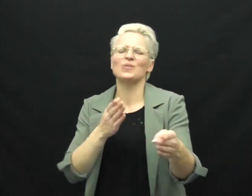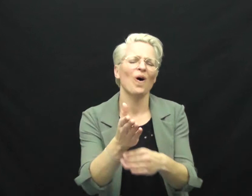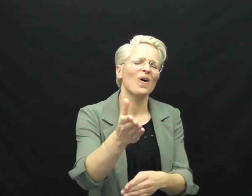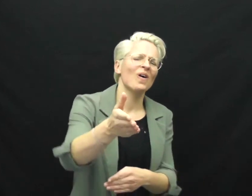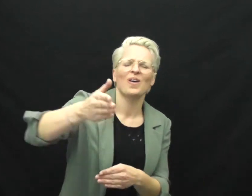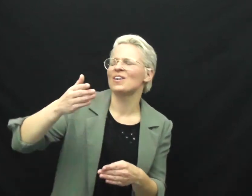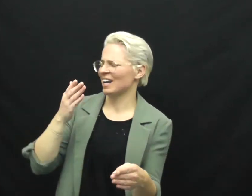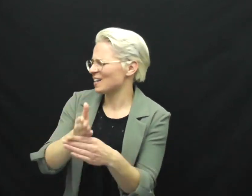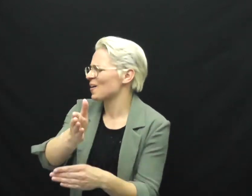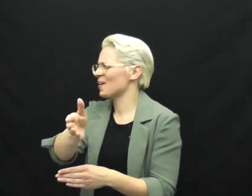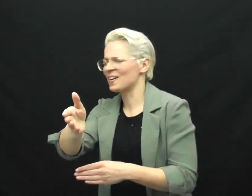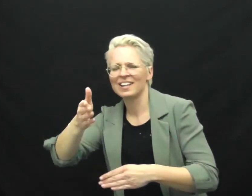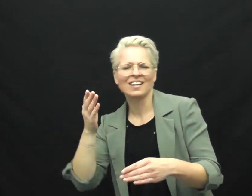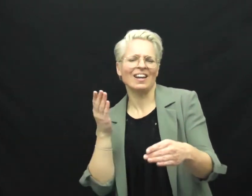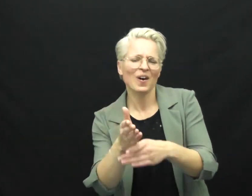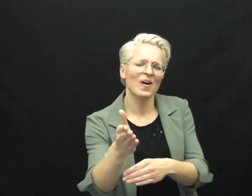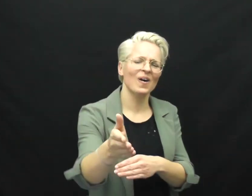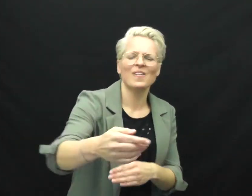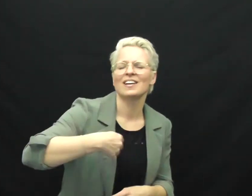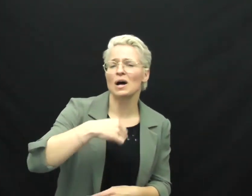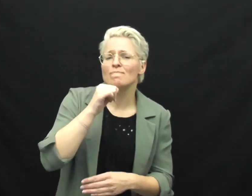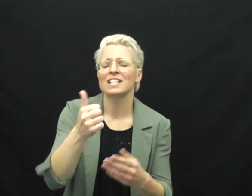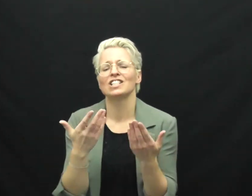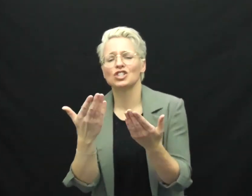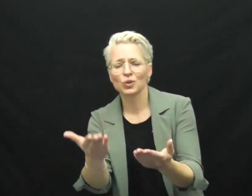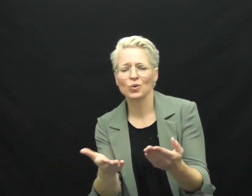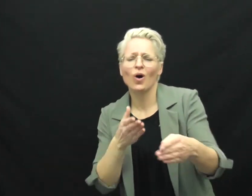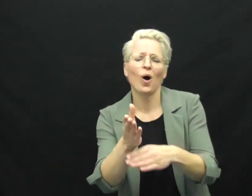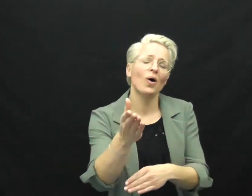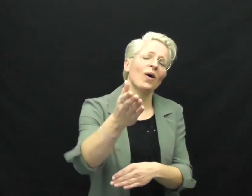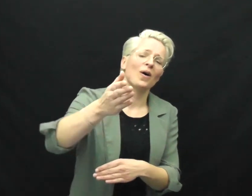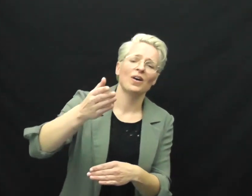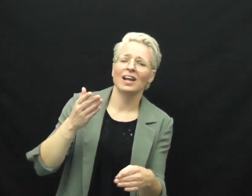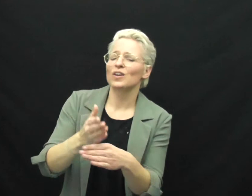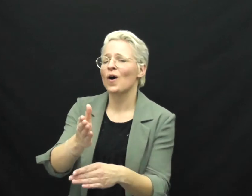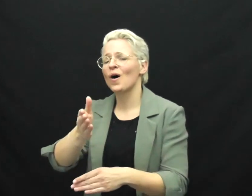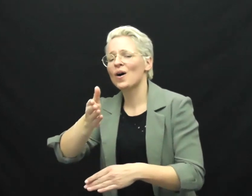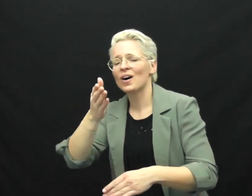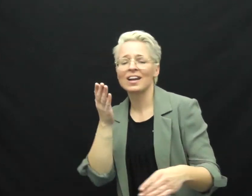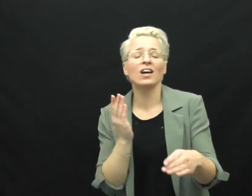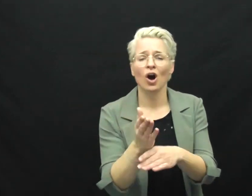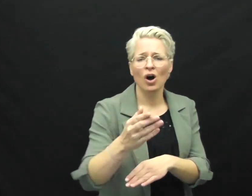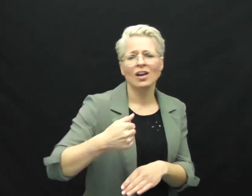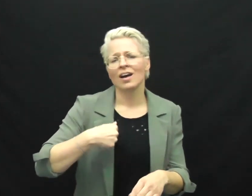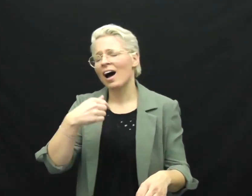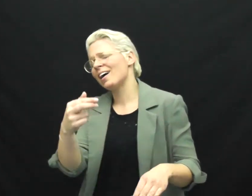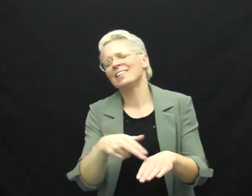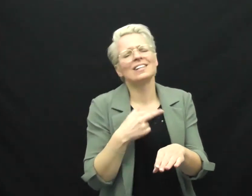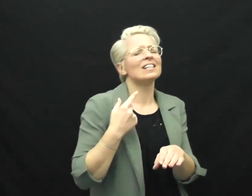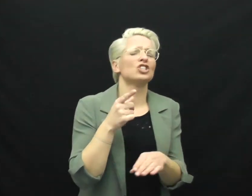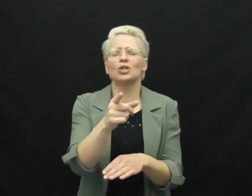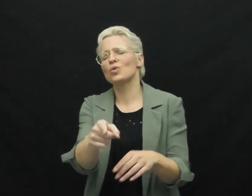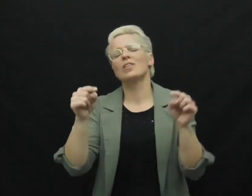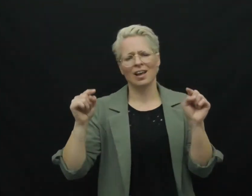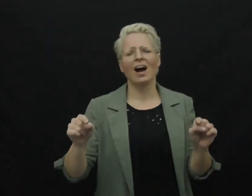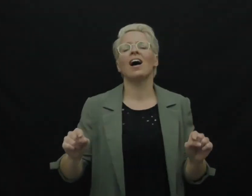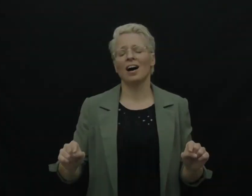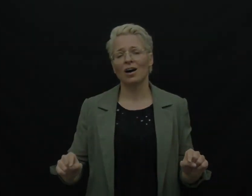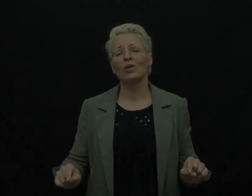On, and on, and on, I miss you On, and on, and on, I need you now